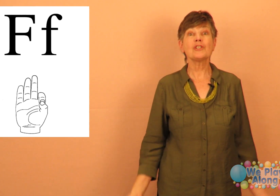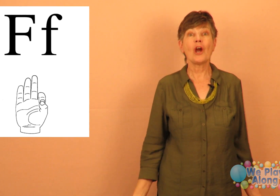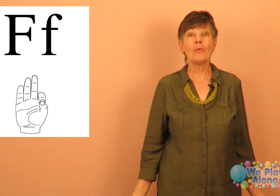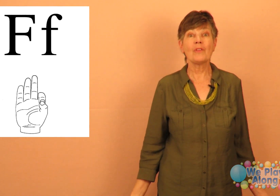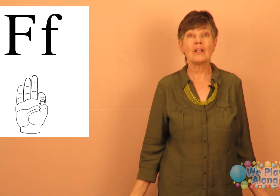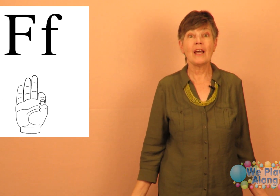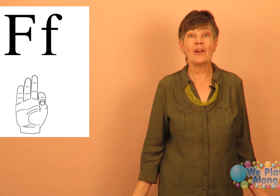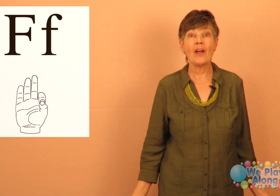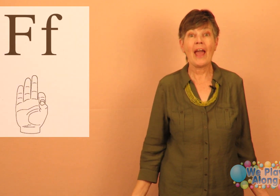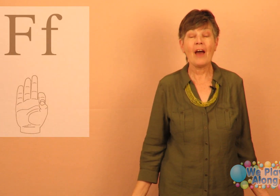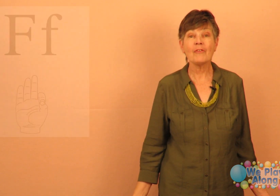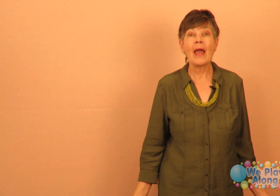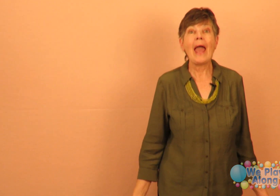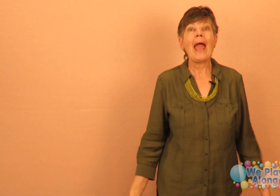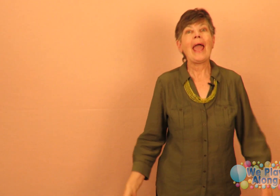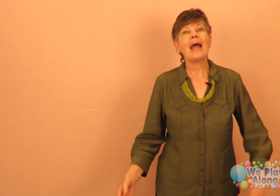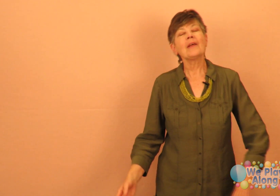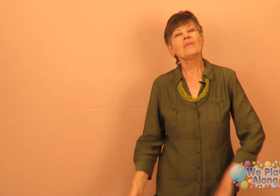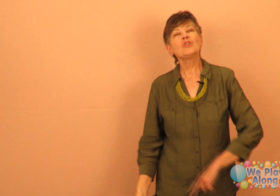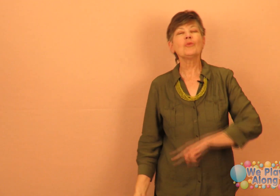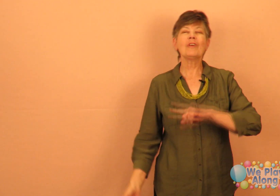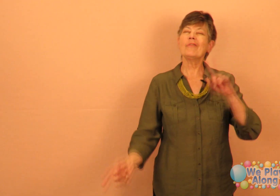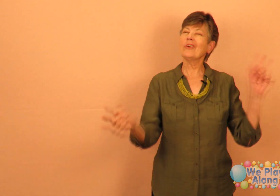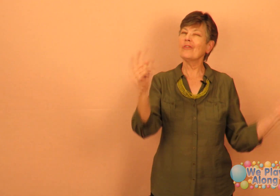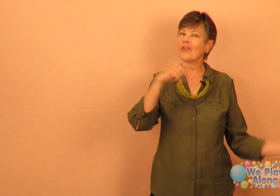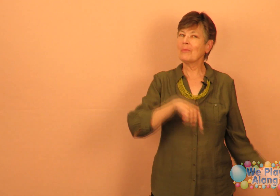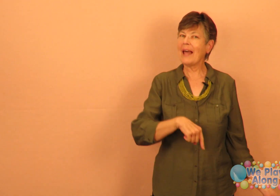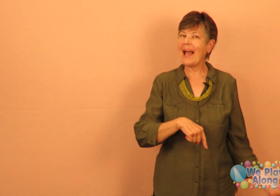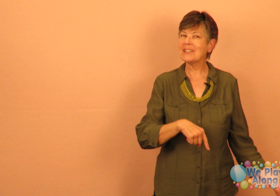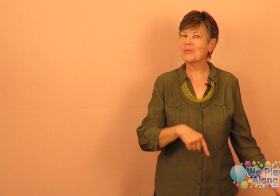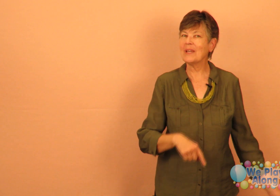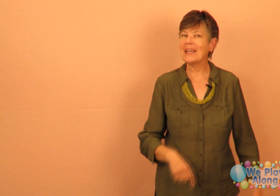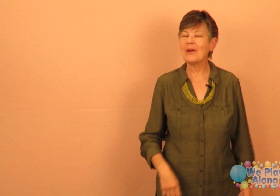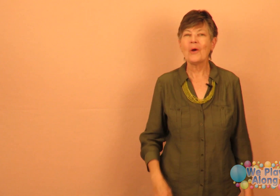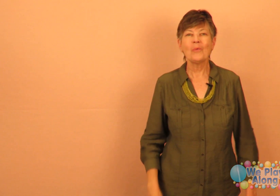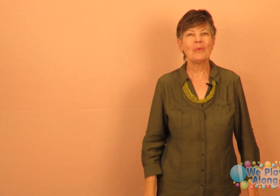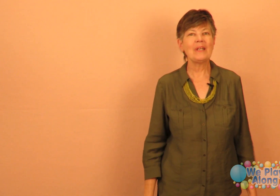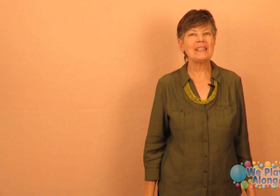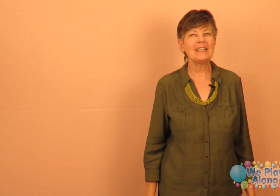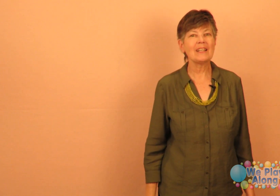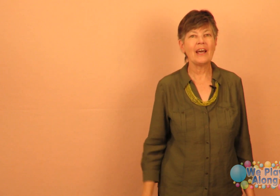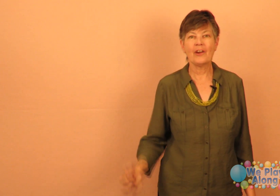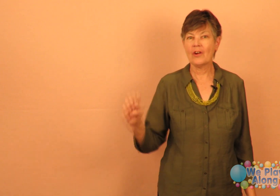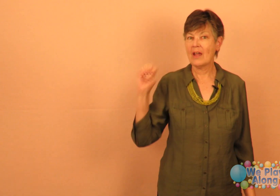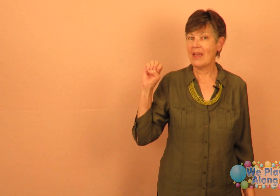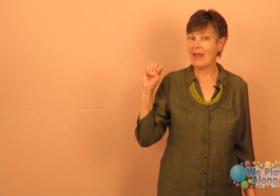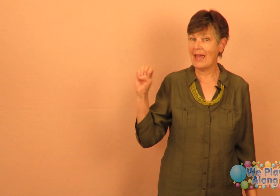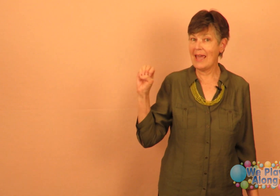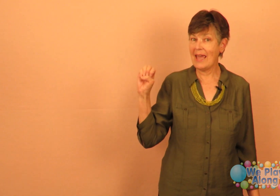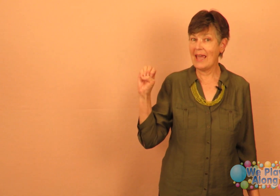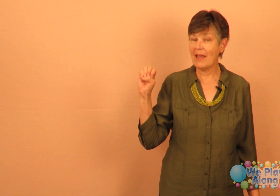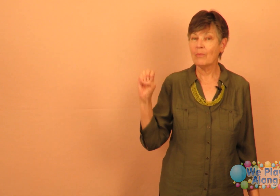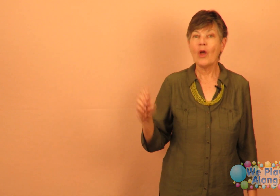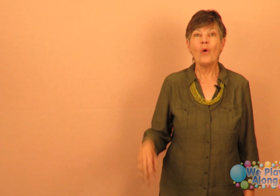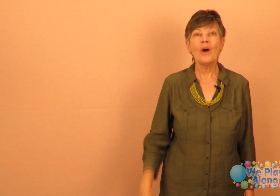start with a letter F and to review from last week when we did the letter E one